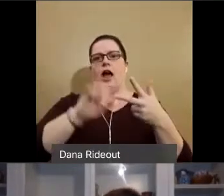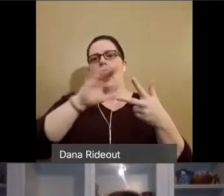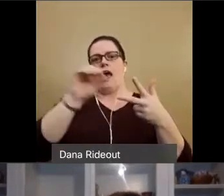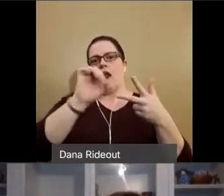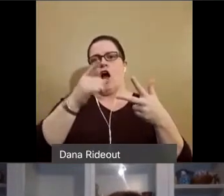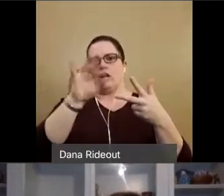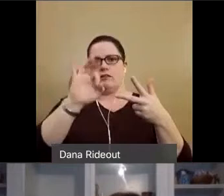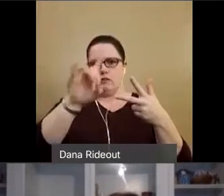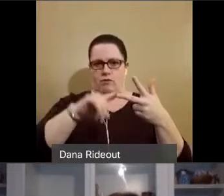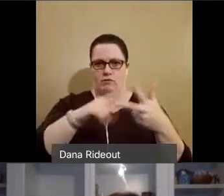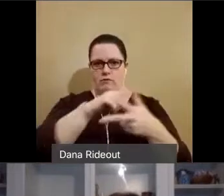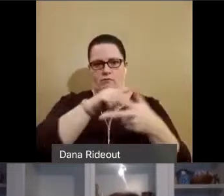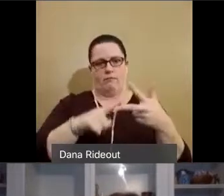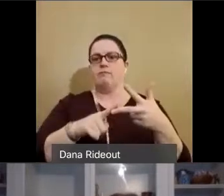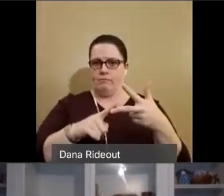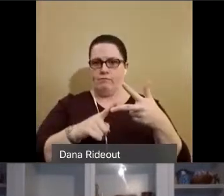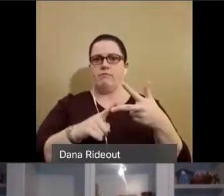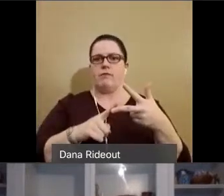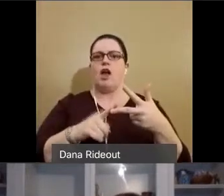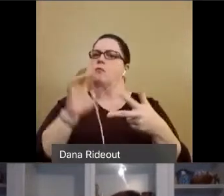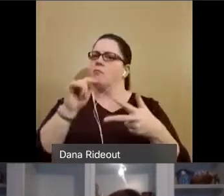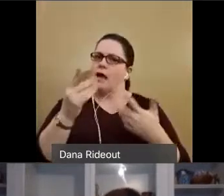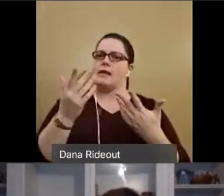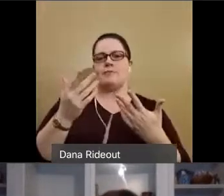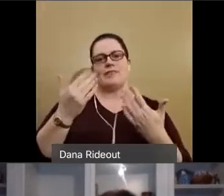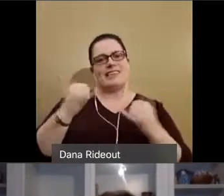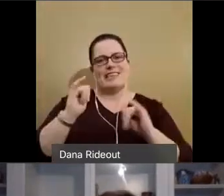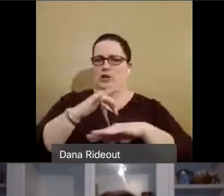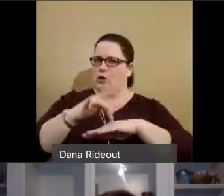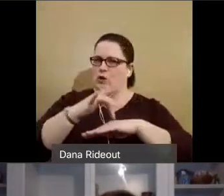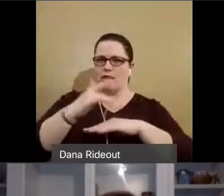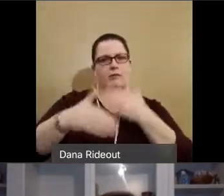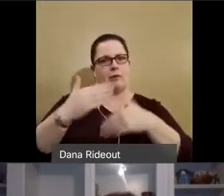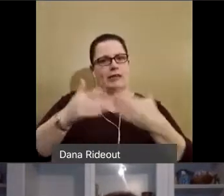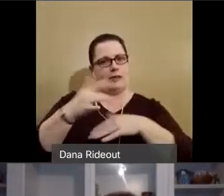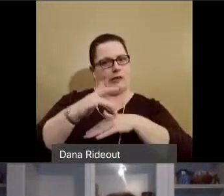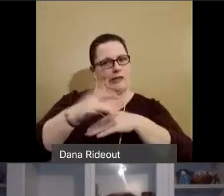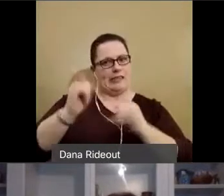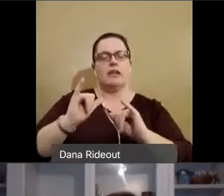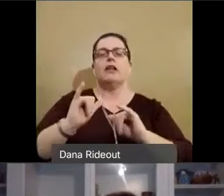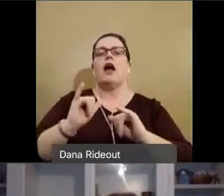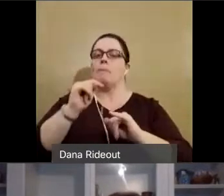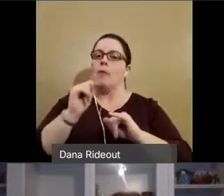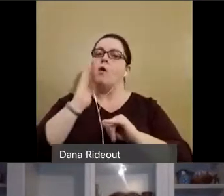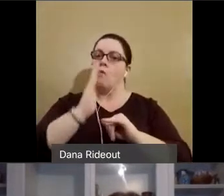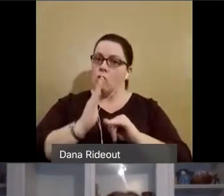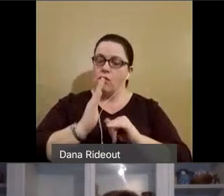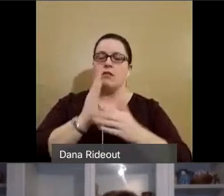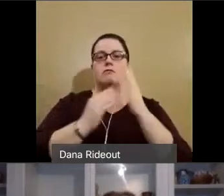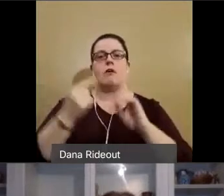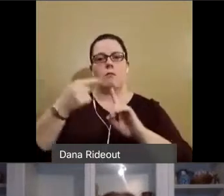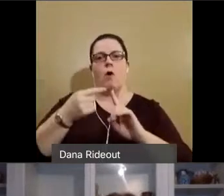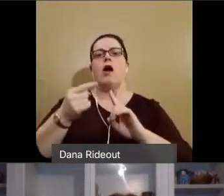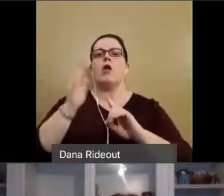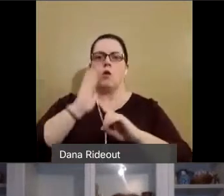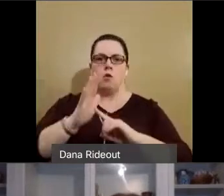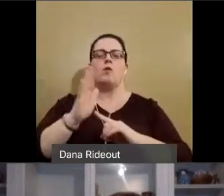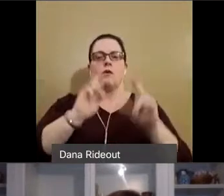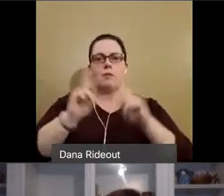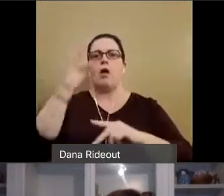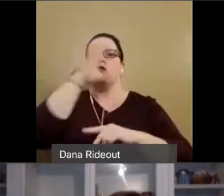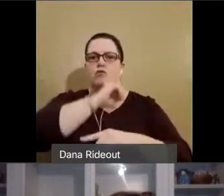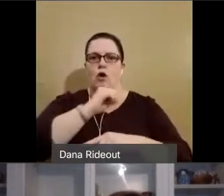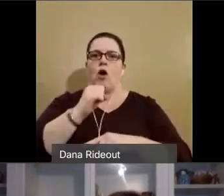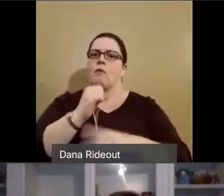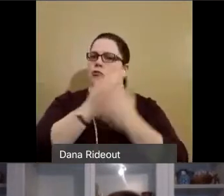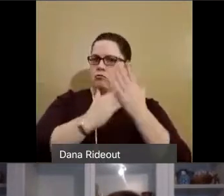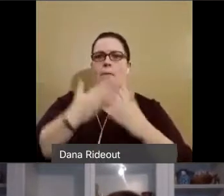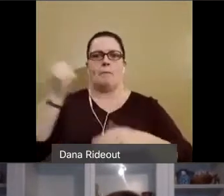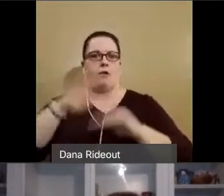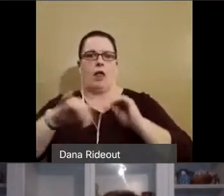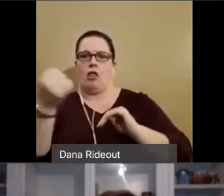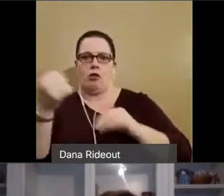However, there is, at some point, we're still a little too early in this process, but at some point, there is going to be a perception that some of these vaccines are better than others. And that is going to cause some major problems.